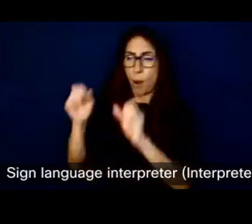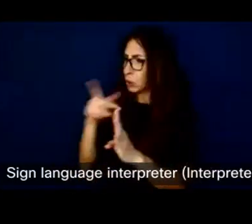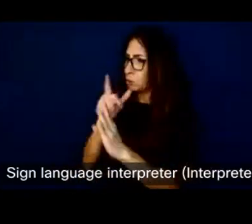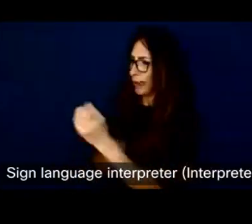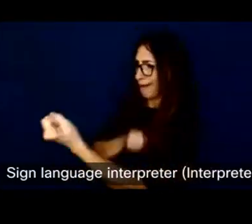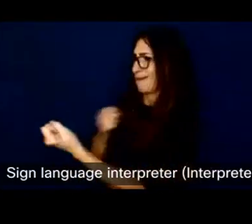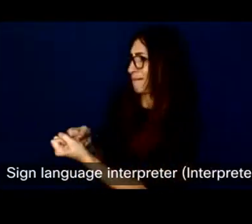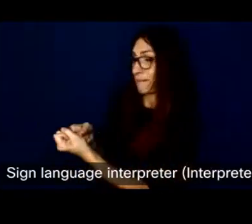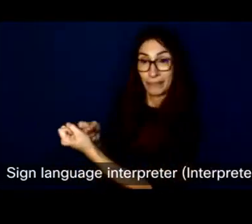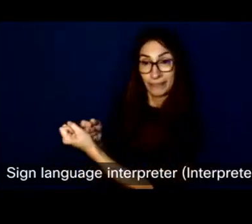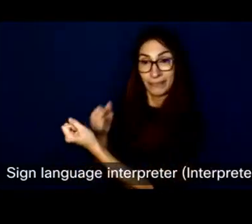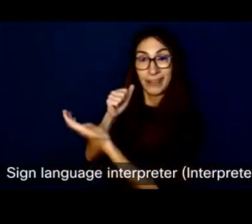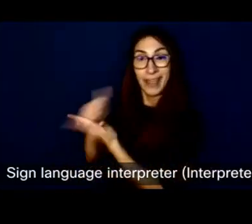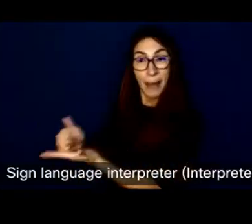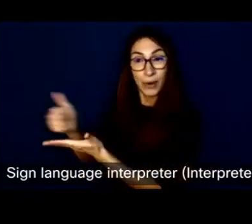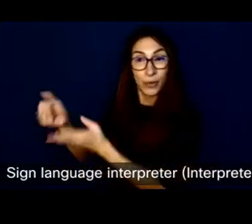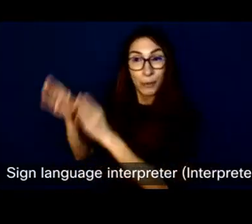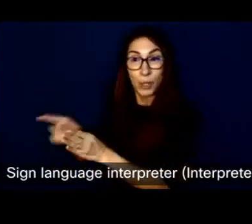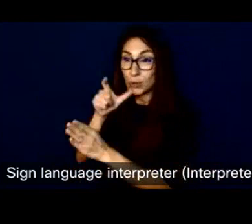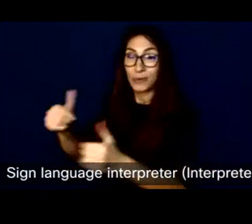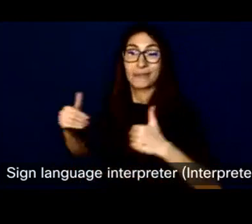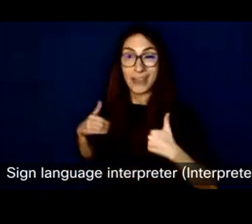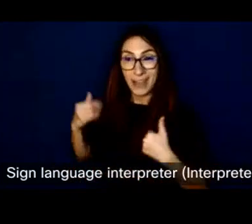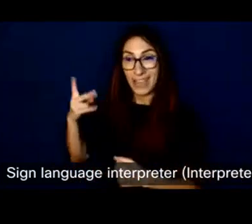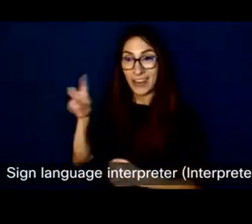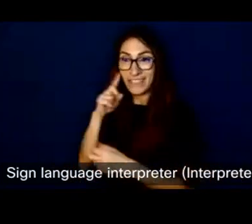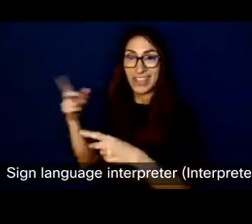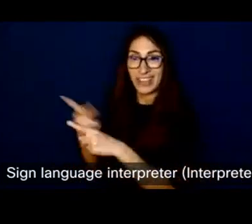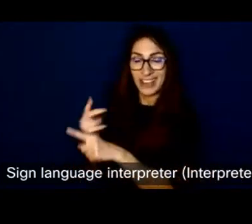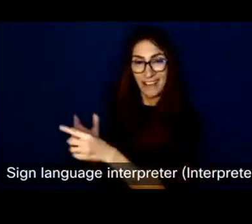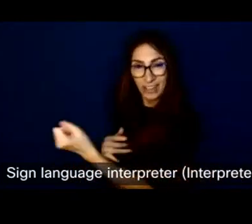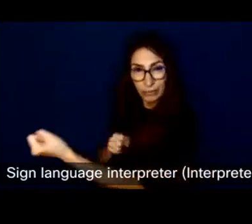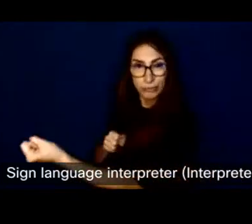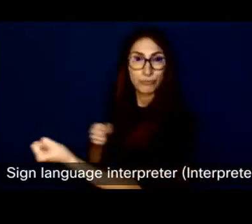HIV. And so I would encourage you to use the information that